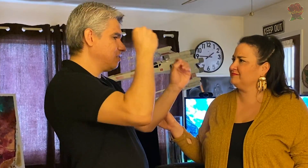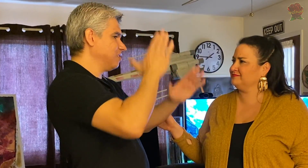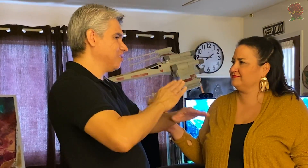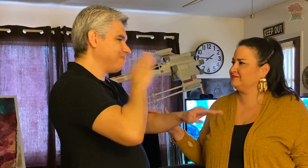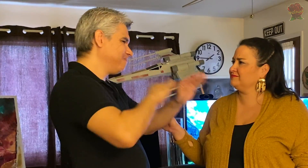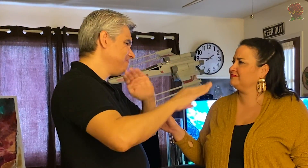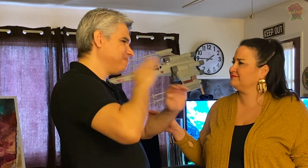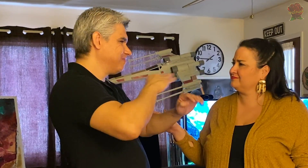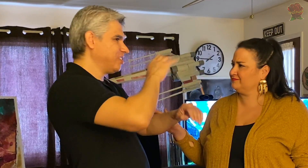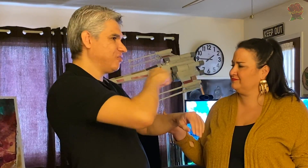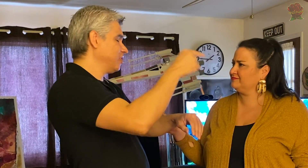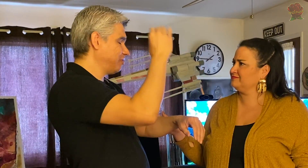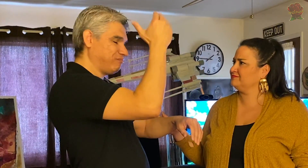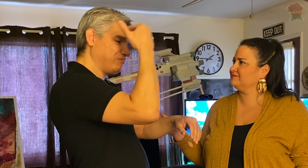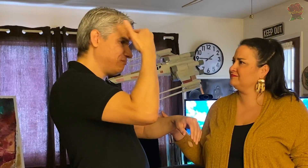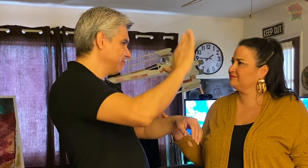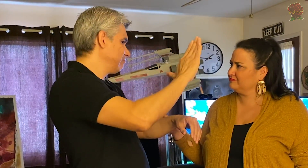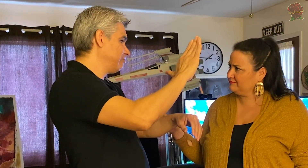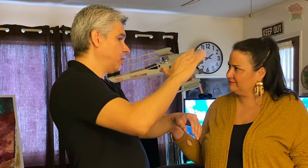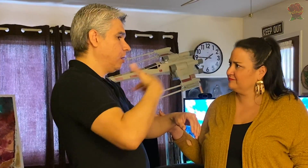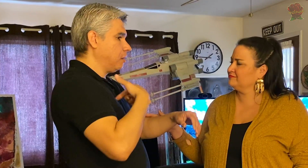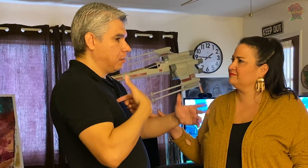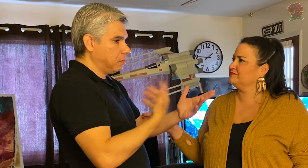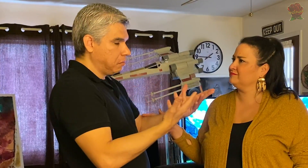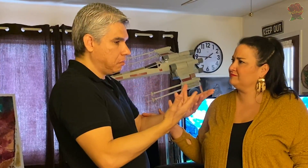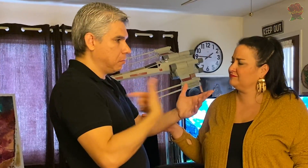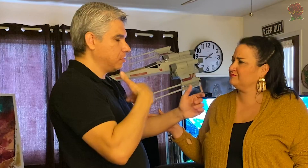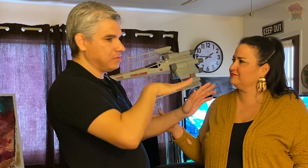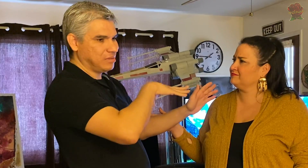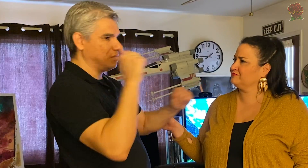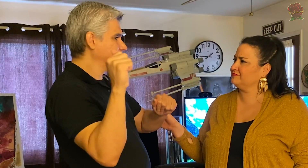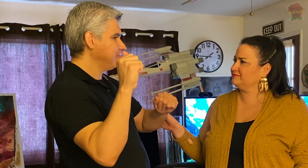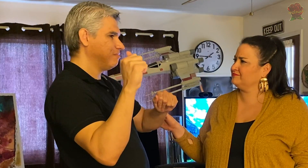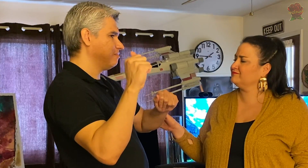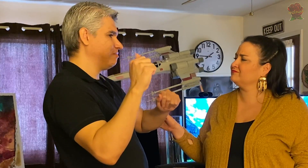My teachers were frustrated with me and didn't realize what was going on.